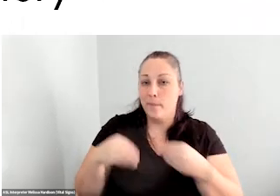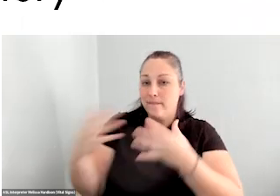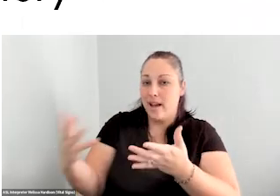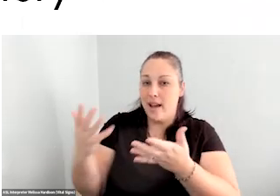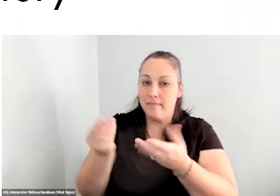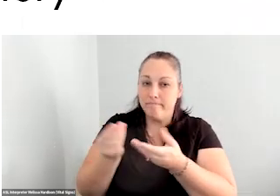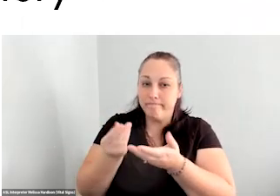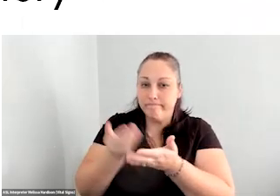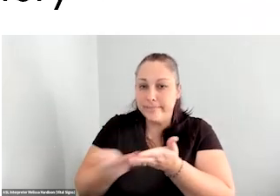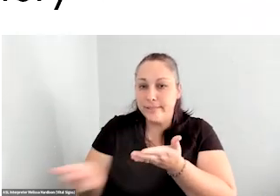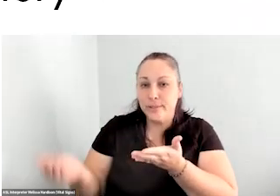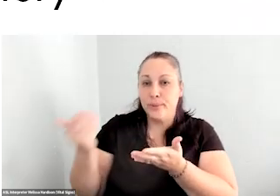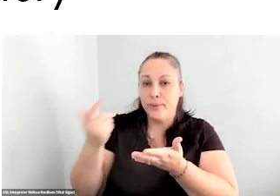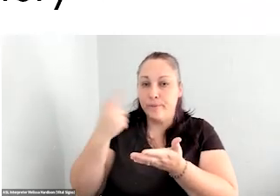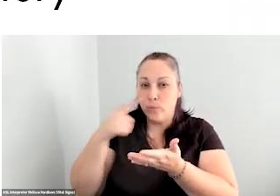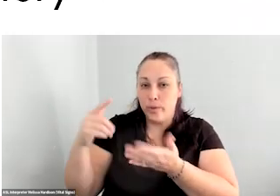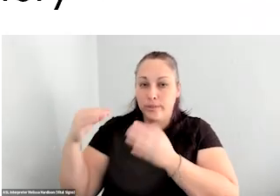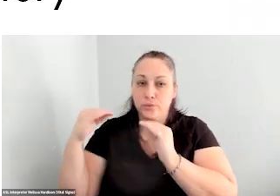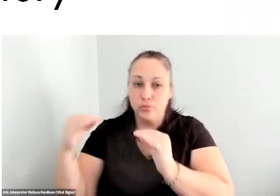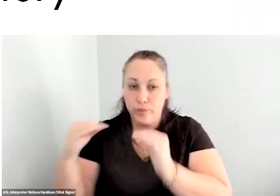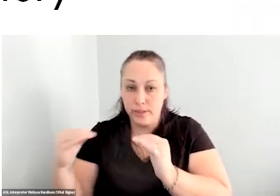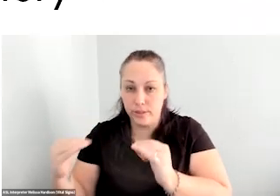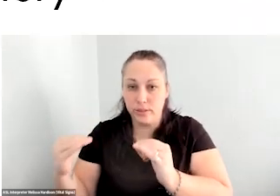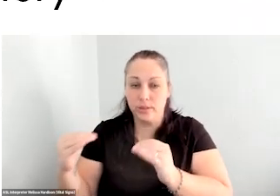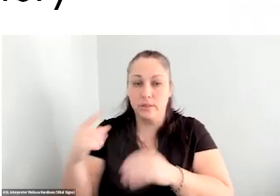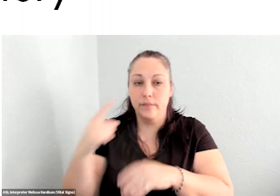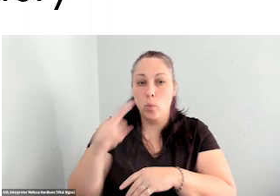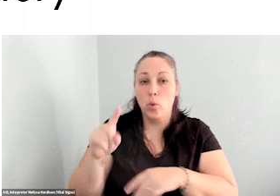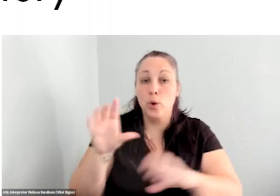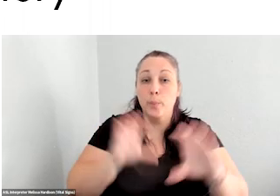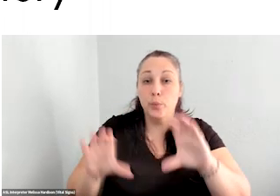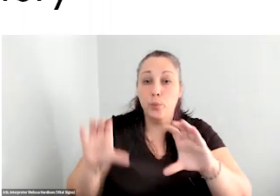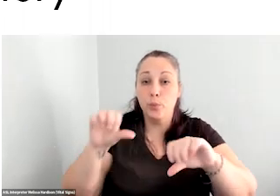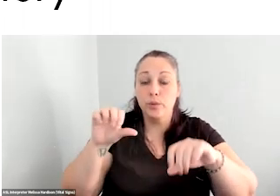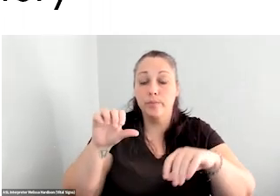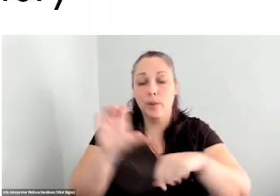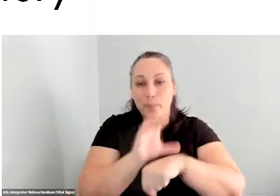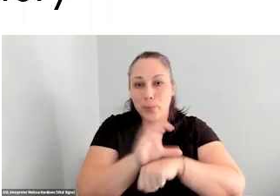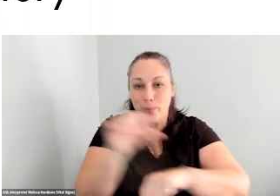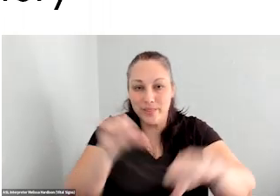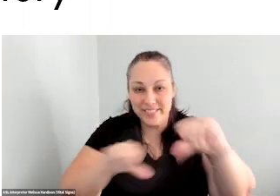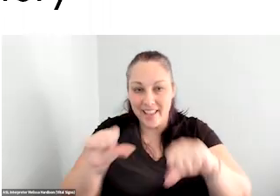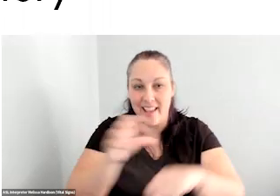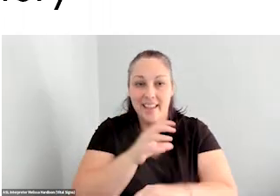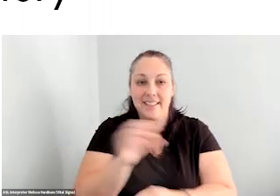and districts with the resources needed to define and evaluate multi-grade pathways in computer science.